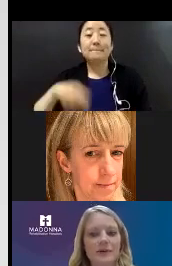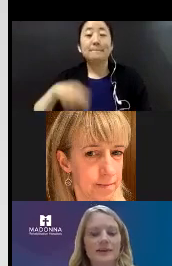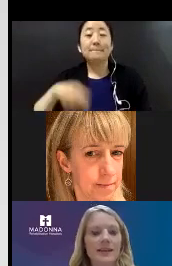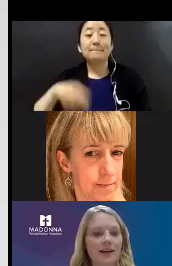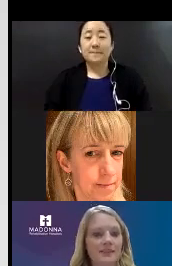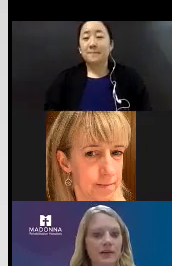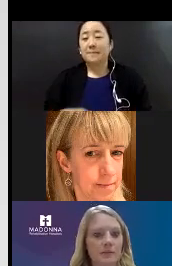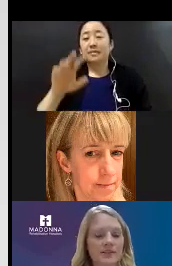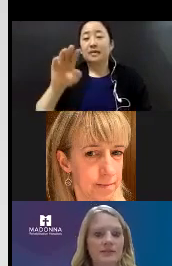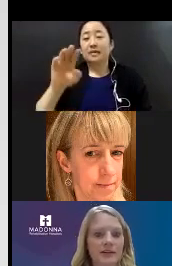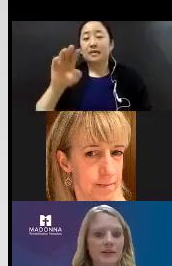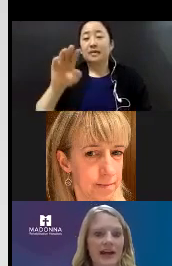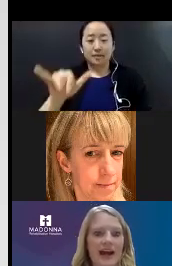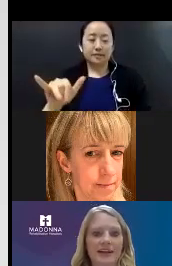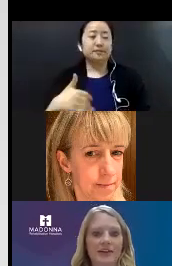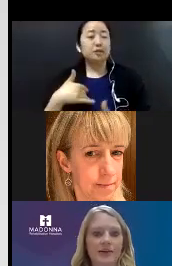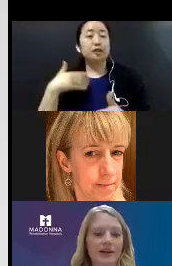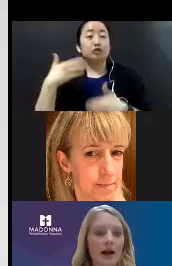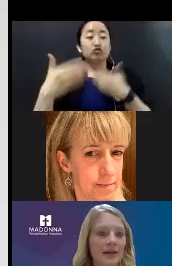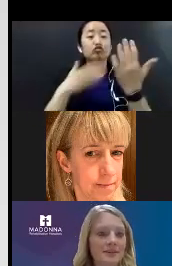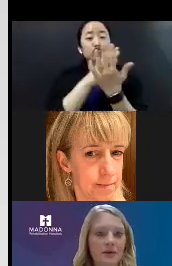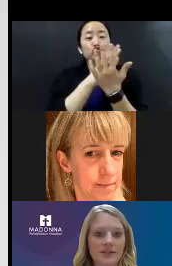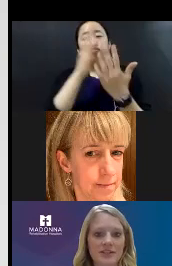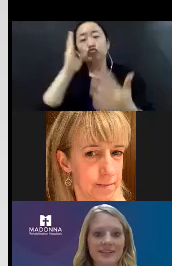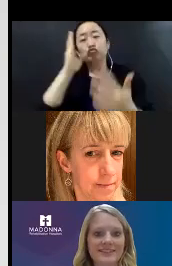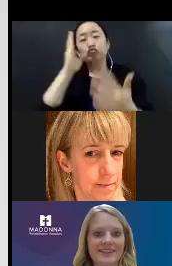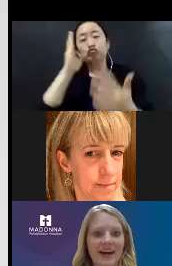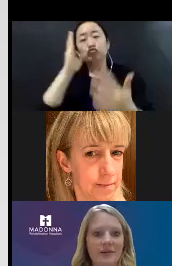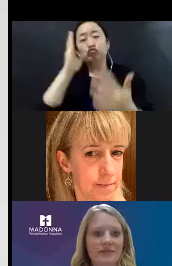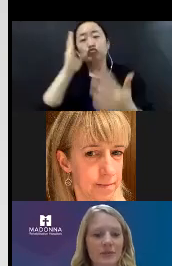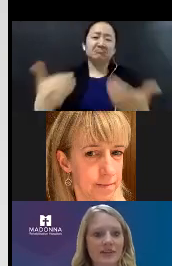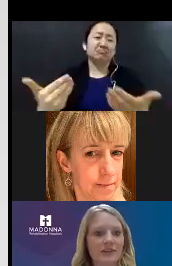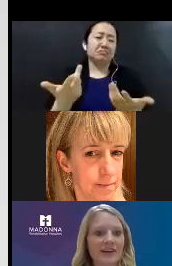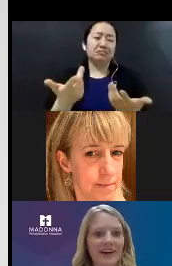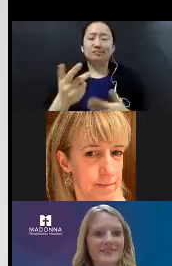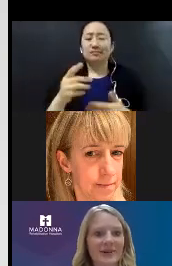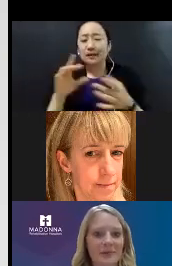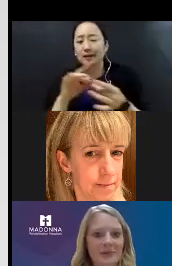WE WOULD LOVE, AS LAURA MENTIONED, TO ADD YOUR COMMENTS OR QUESTIONS WITH THE THREE OF US WE HOPE WE